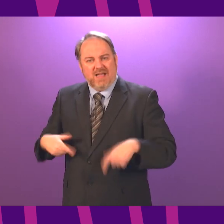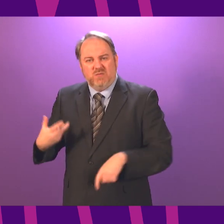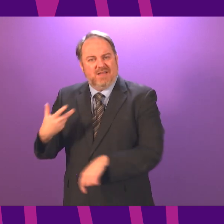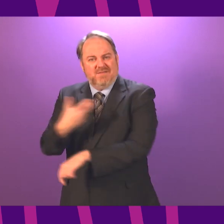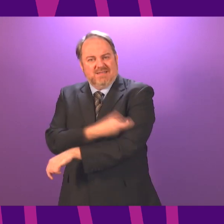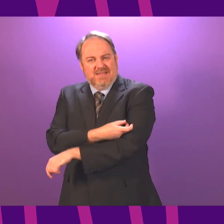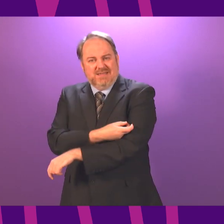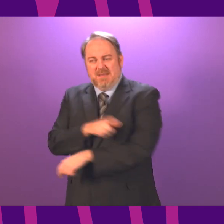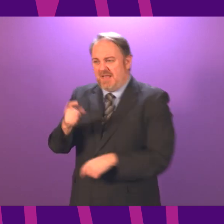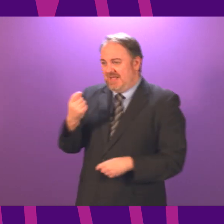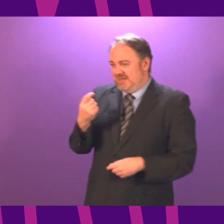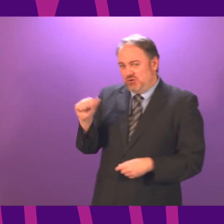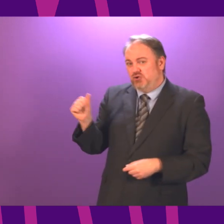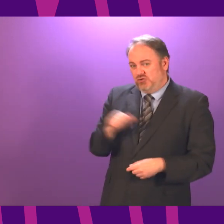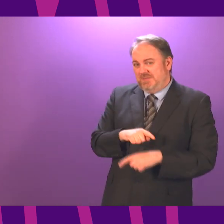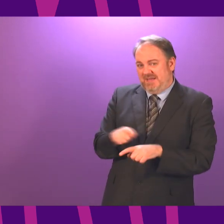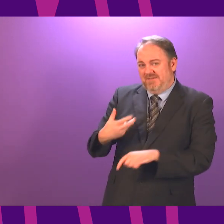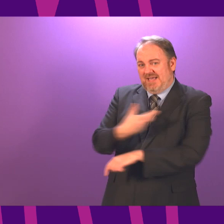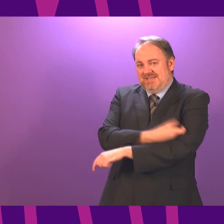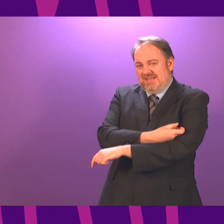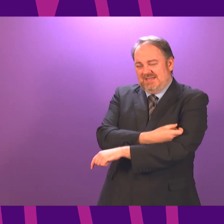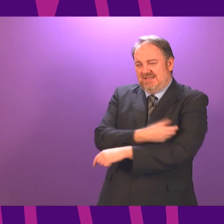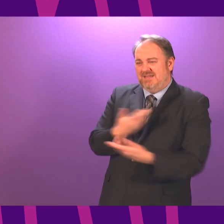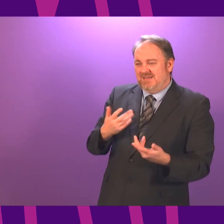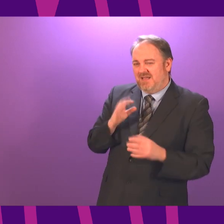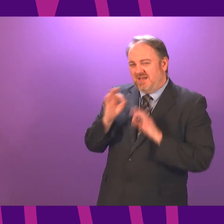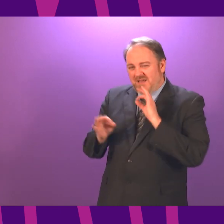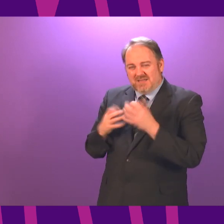on the cusp of being in that category. Can the First Minister assure my constituents that there